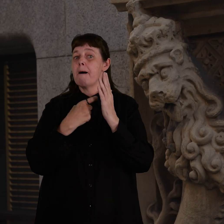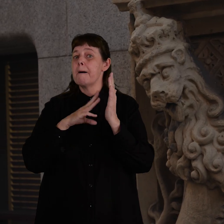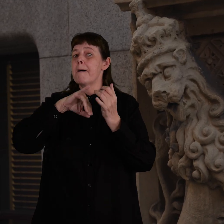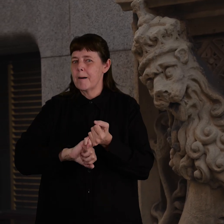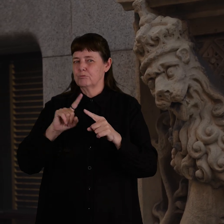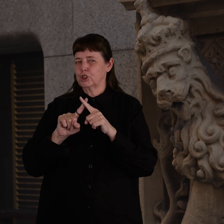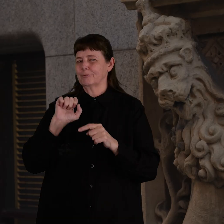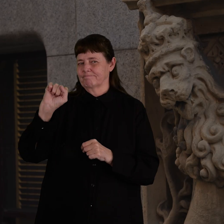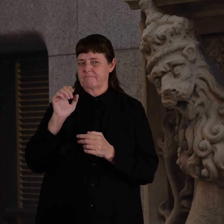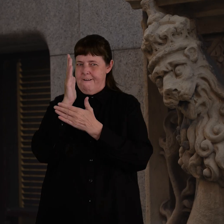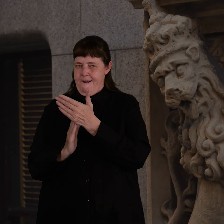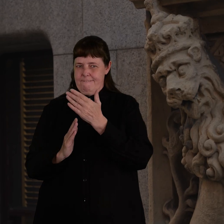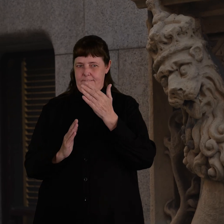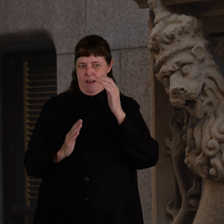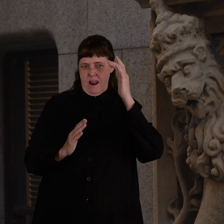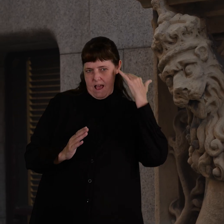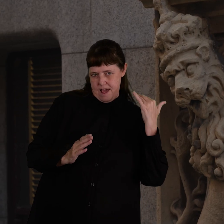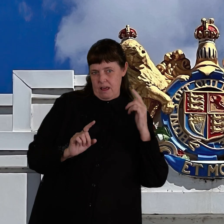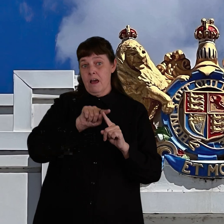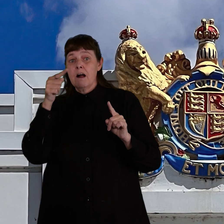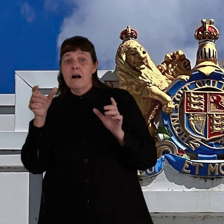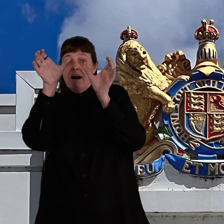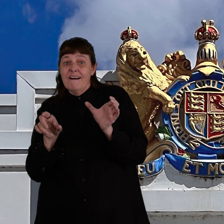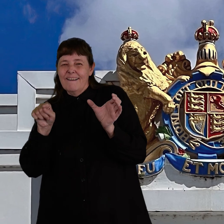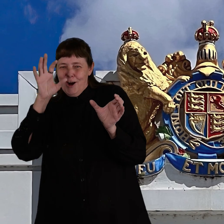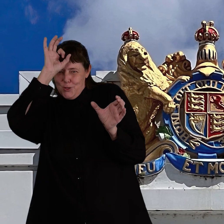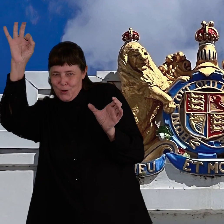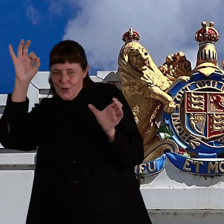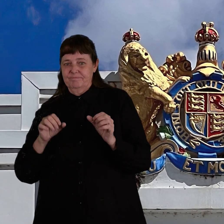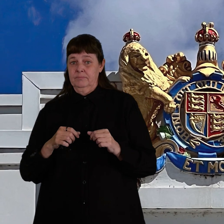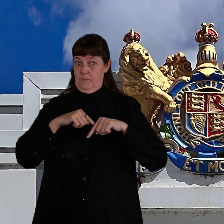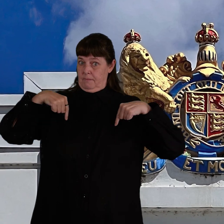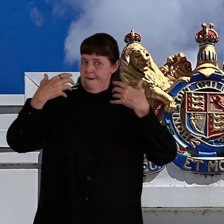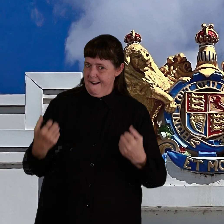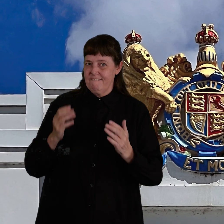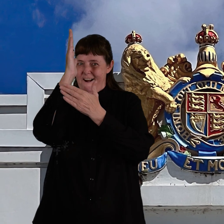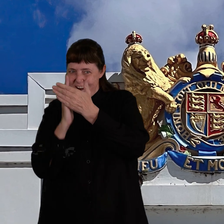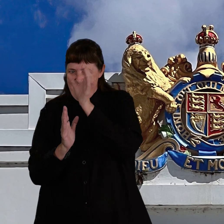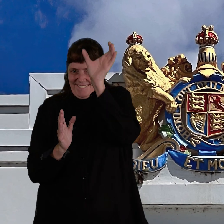lion which has half of the British coat of arms. The other half features a unicorn. This is a gift